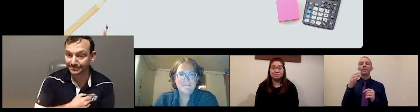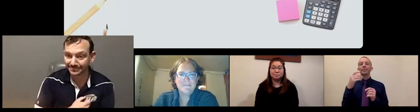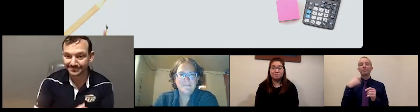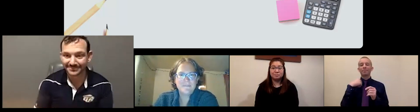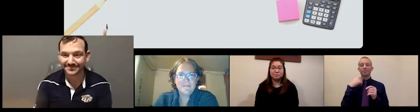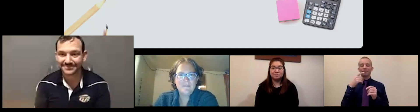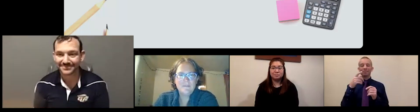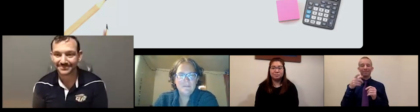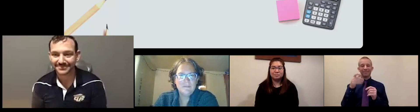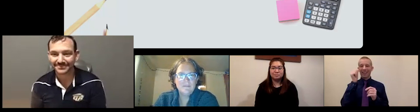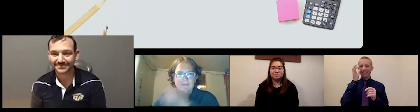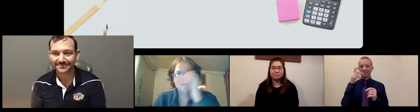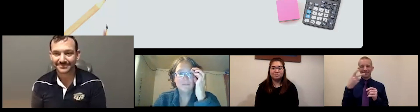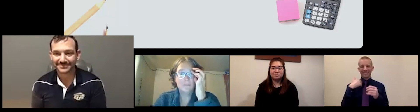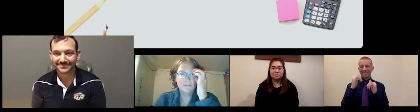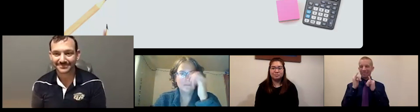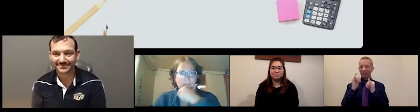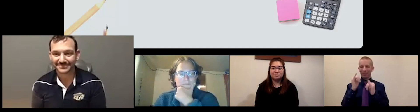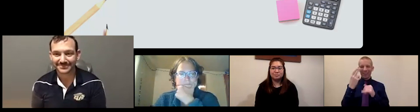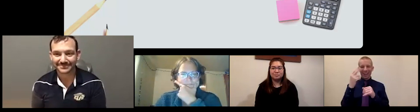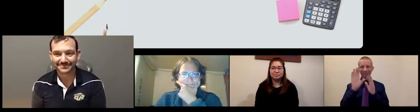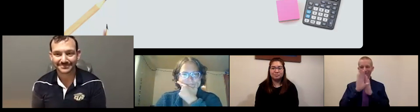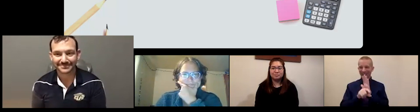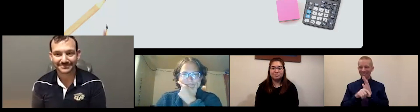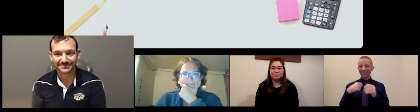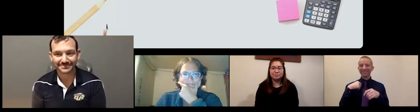Alicia and I had similar high school backgrounds.